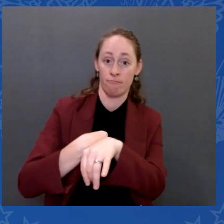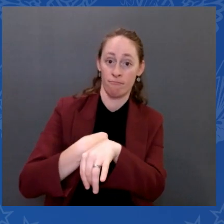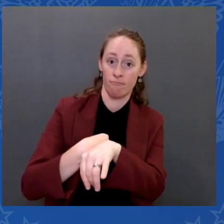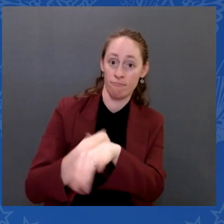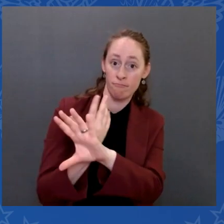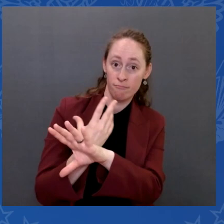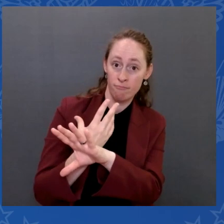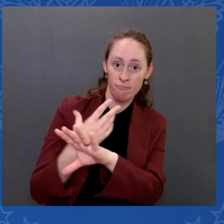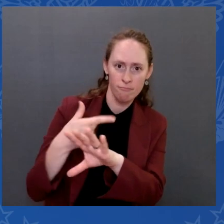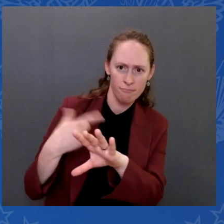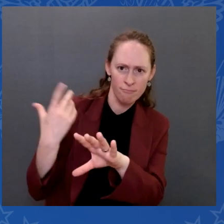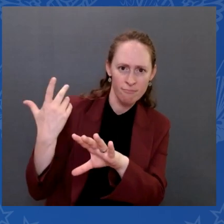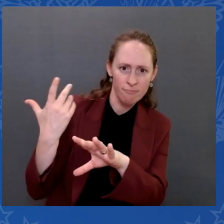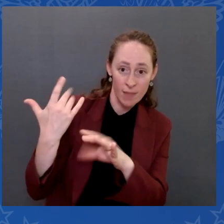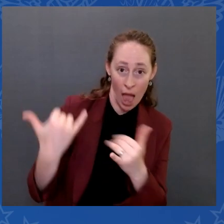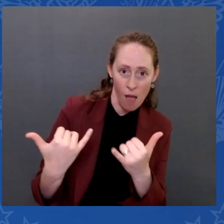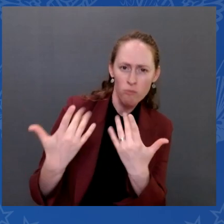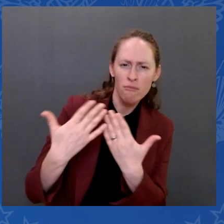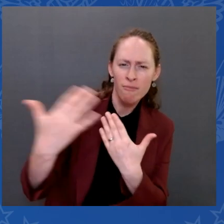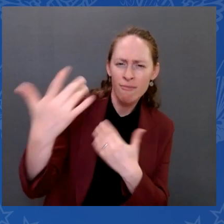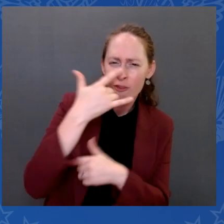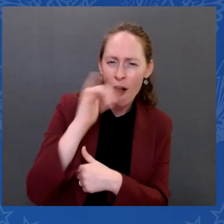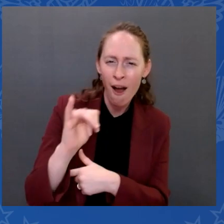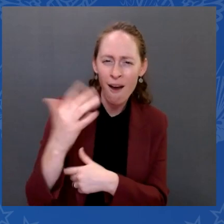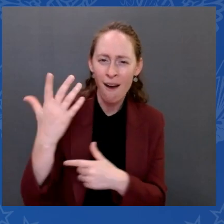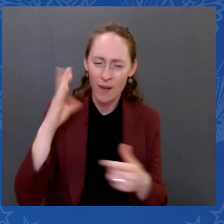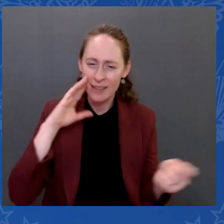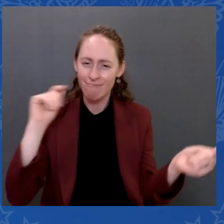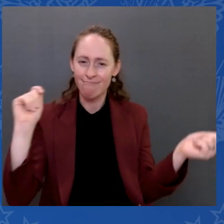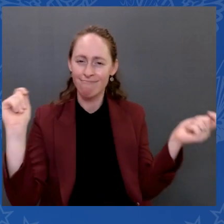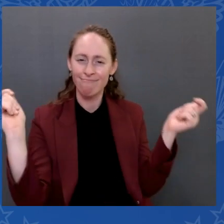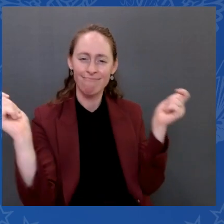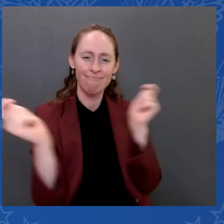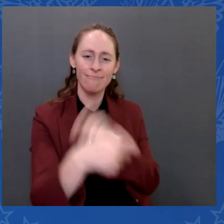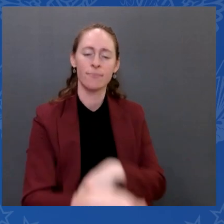not only will have a powerful economic competitiveness